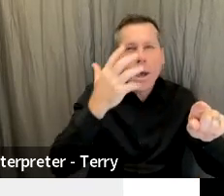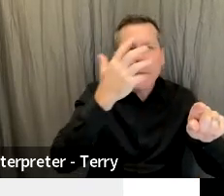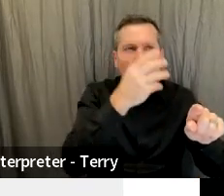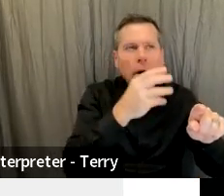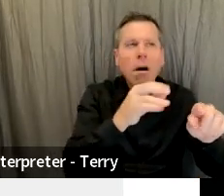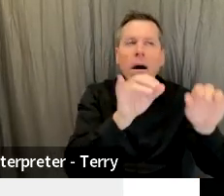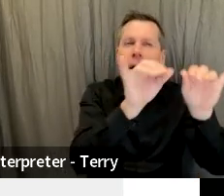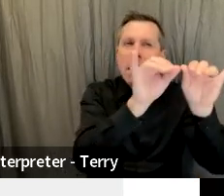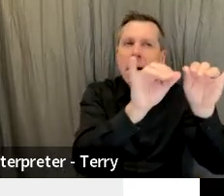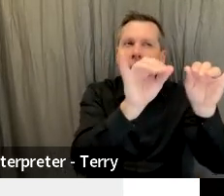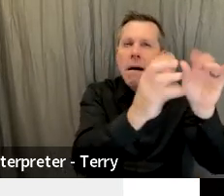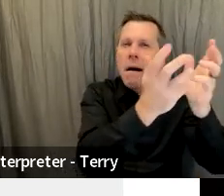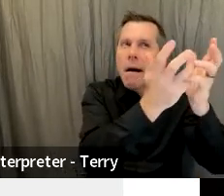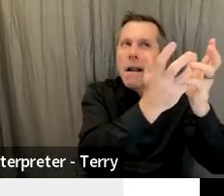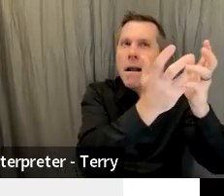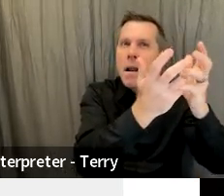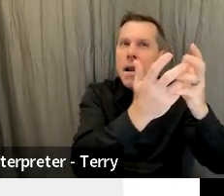of those pages as we moved from page to page